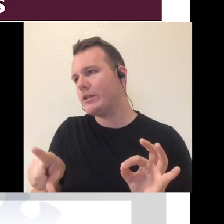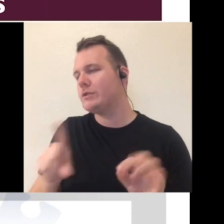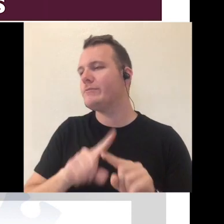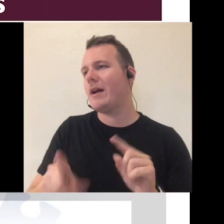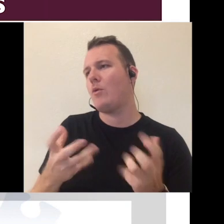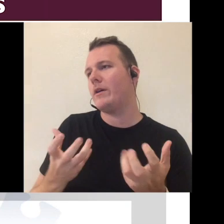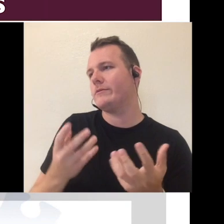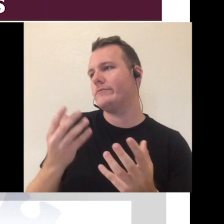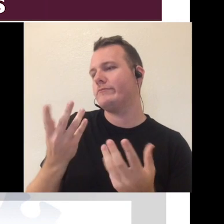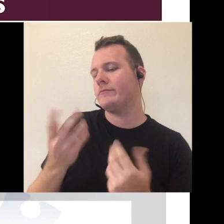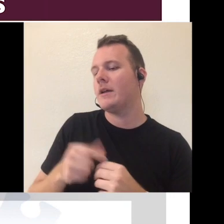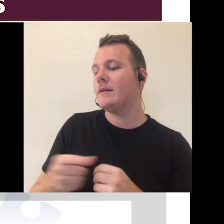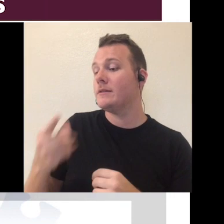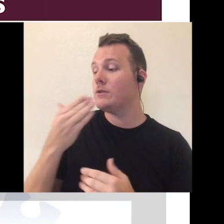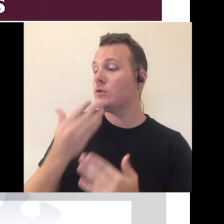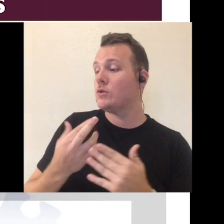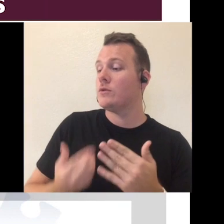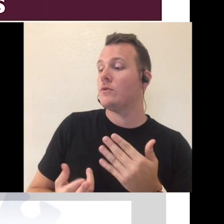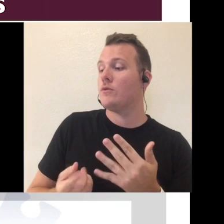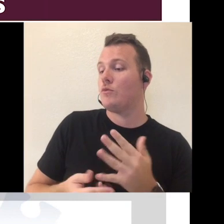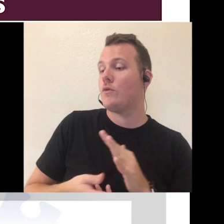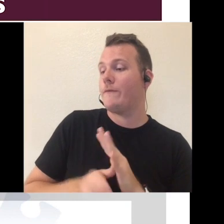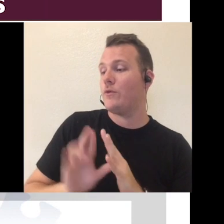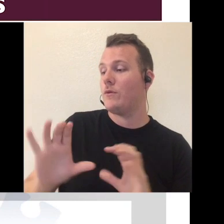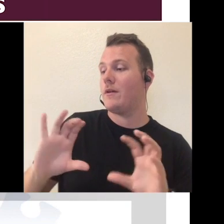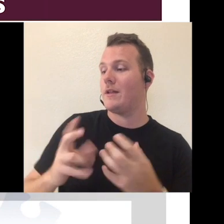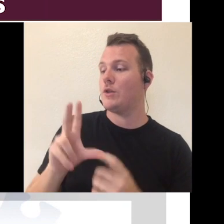I would like to share with you. Thanks Dr. Traynor. A good review from